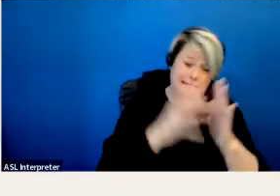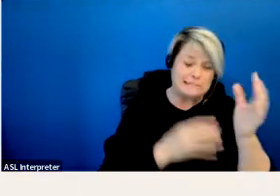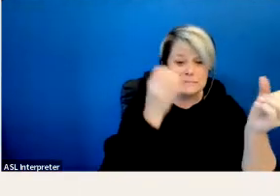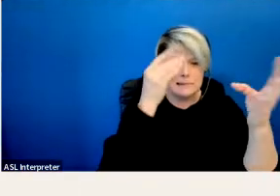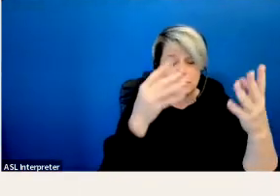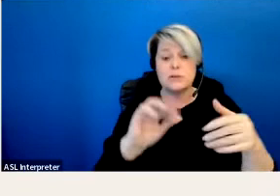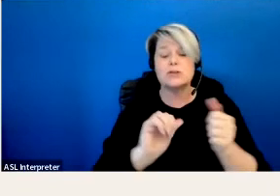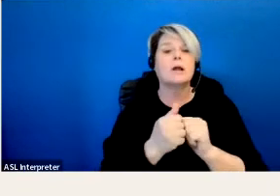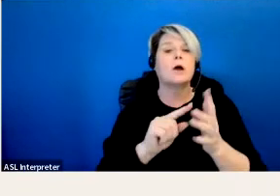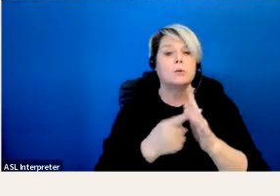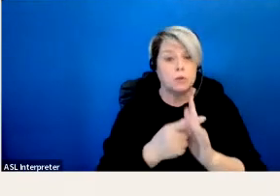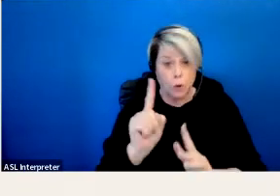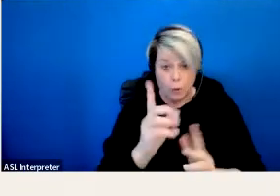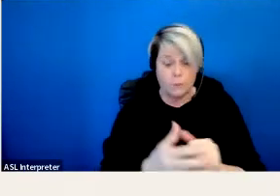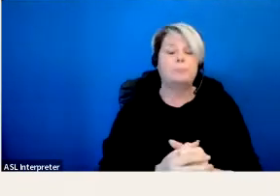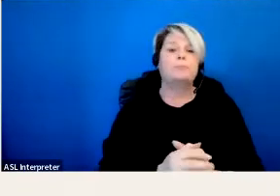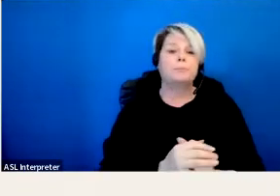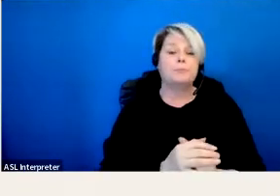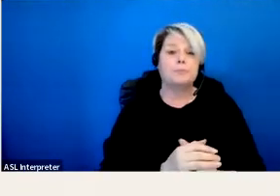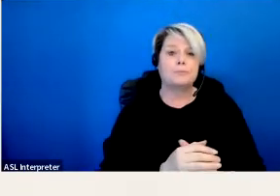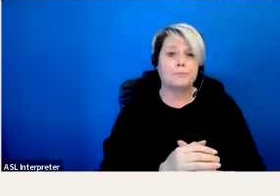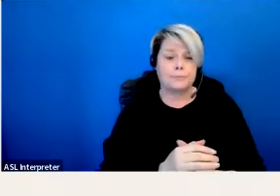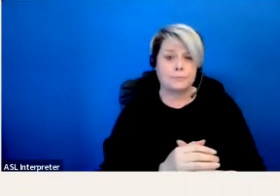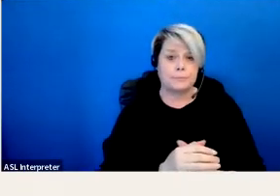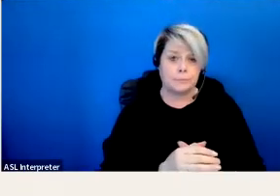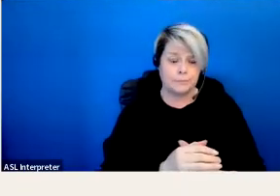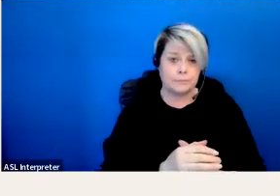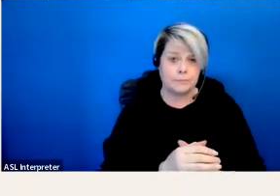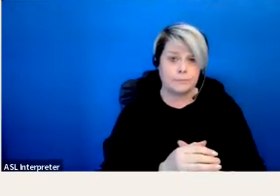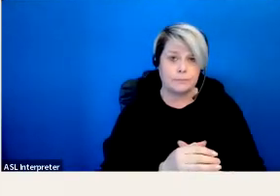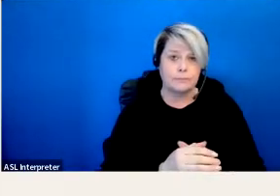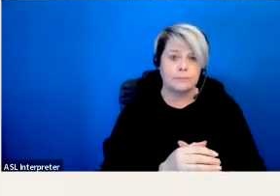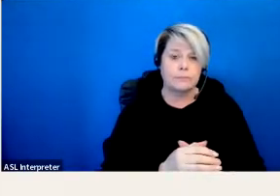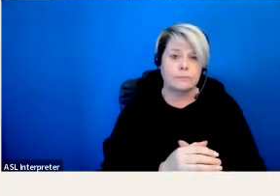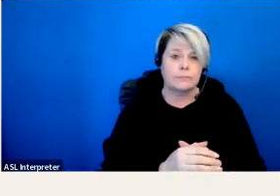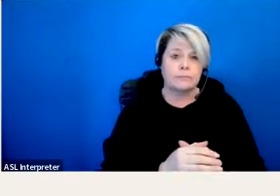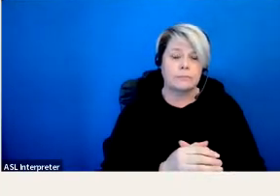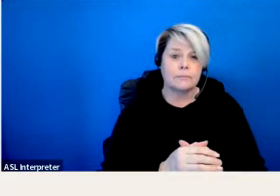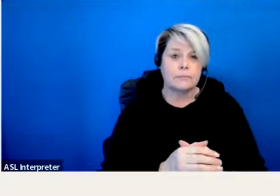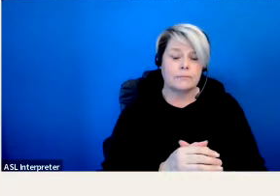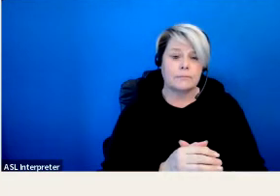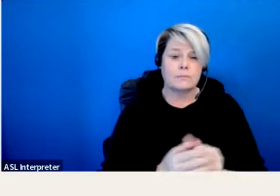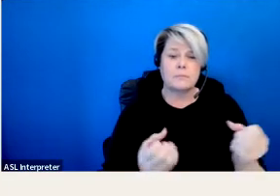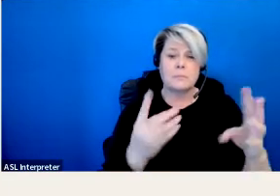So with so much information at your fingertips what is the easiest way to get started? There are